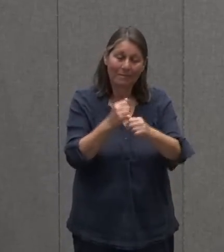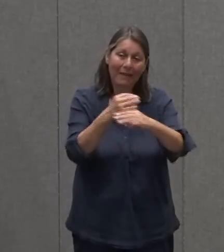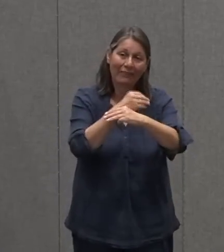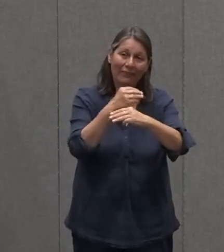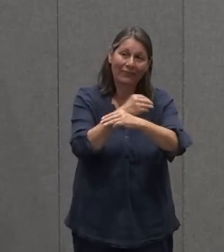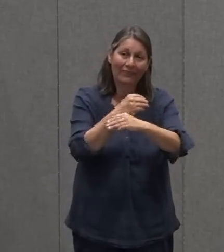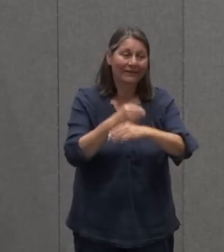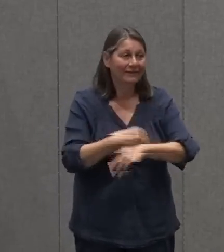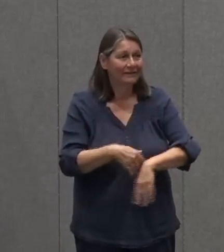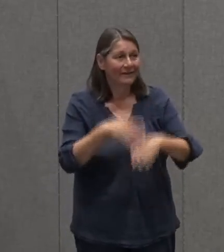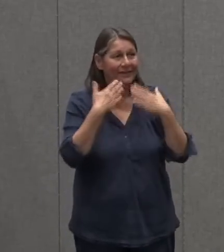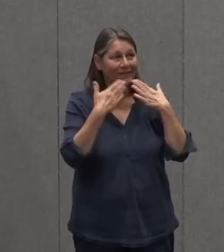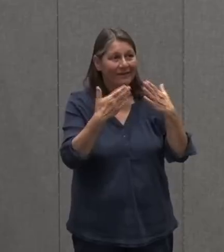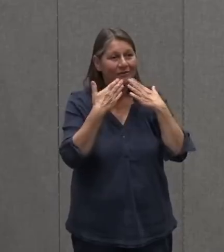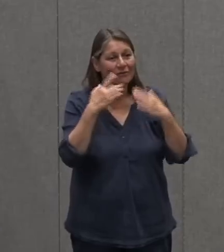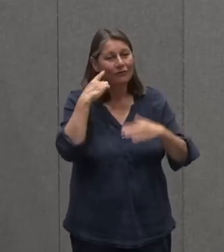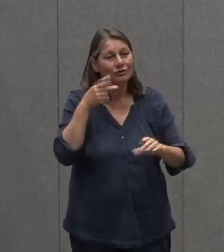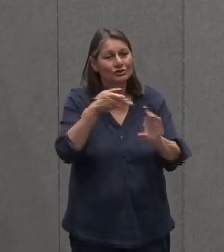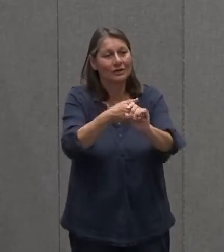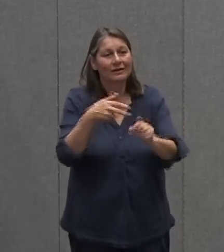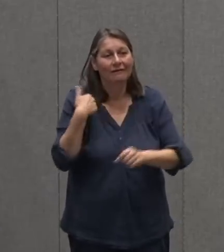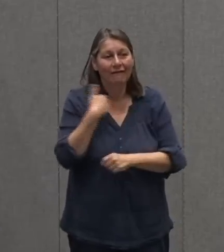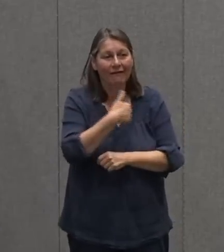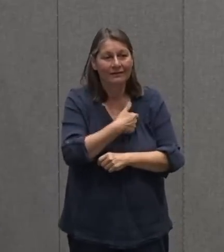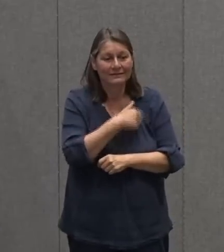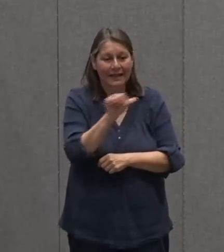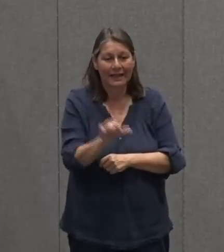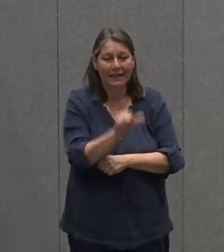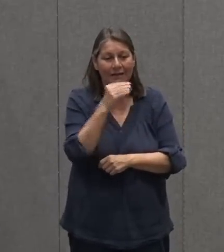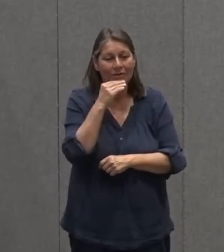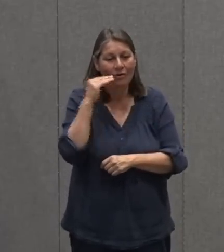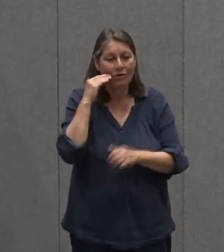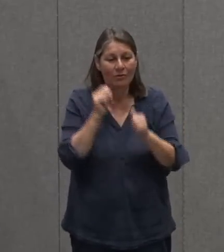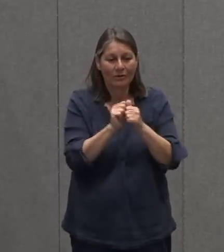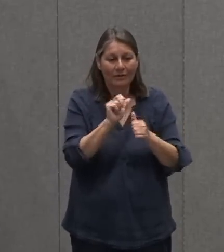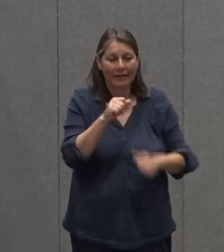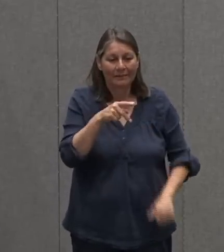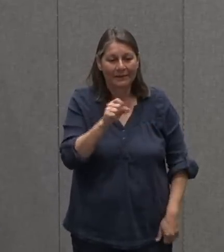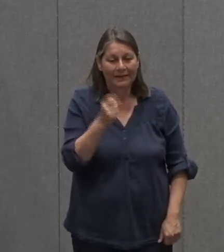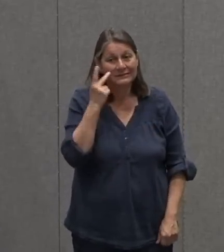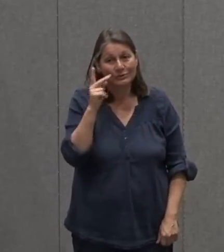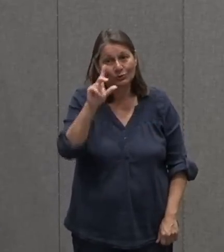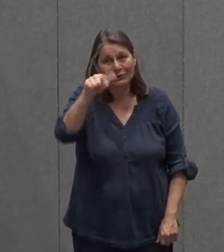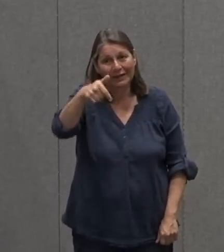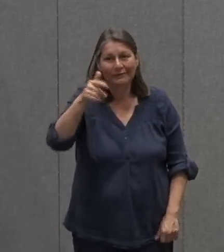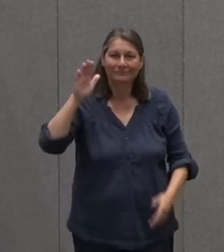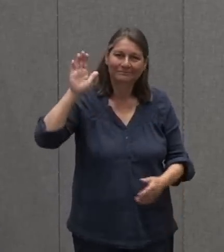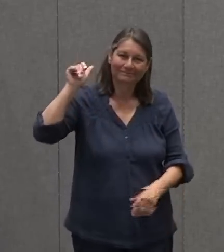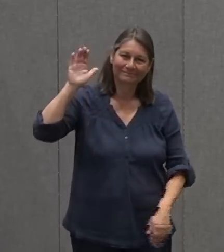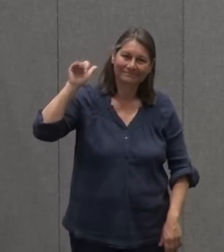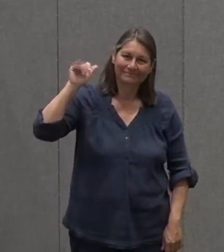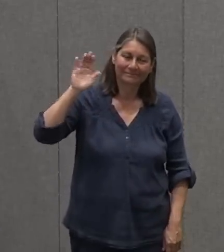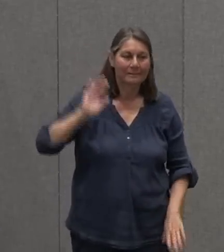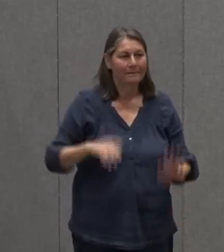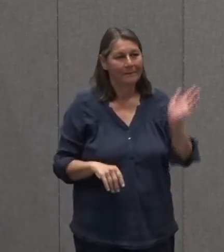And thank you for joining us with @Home With APS. We'll see you again take care. Bye everyone. Bye.